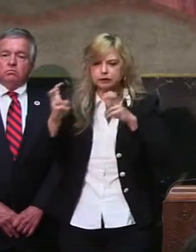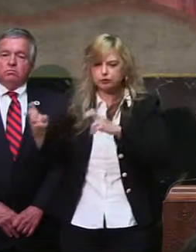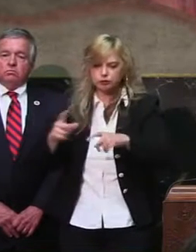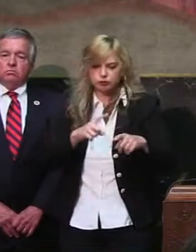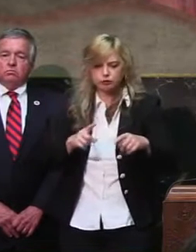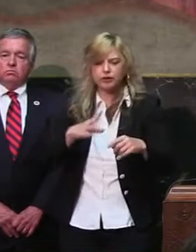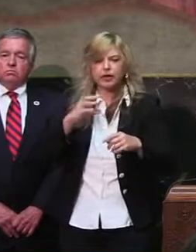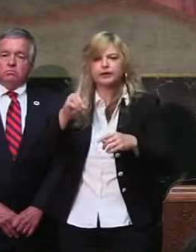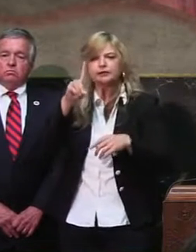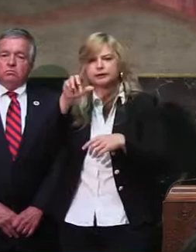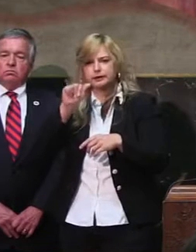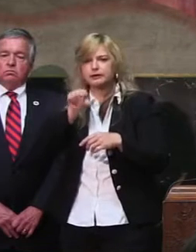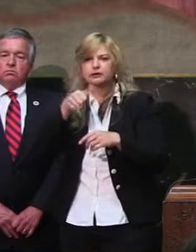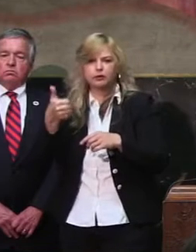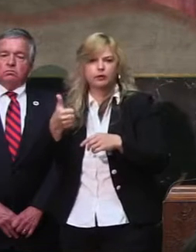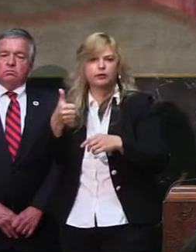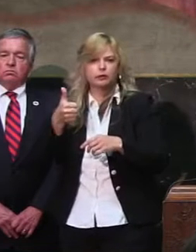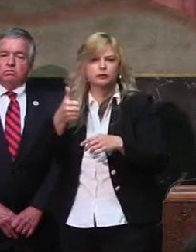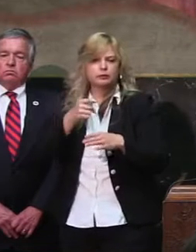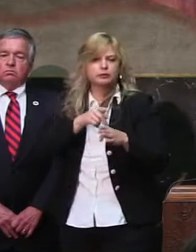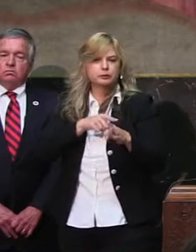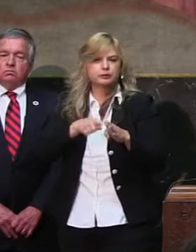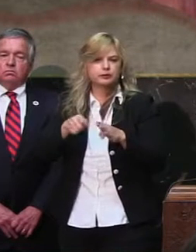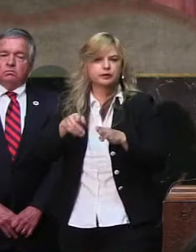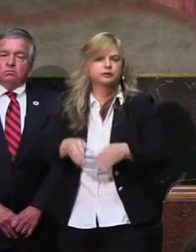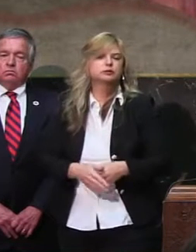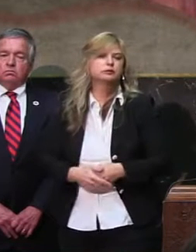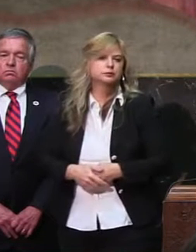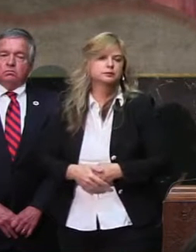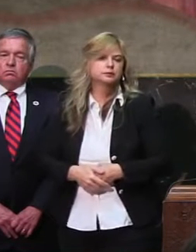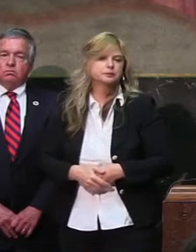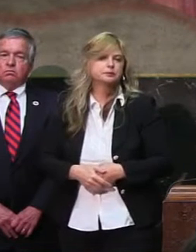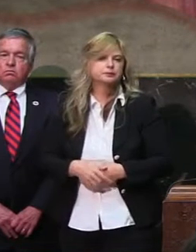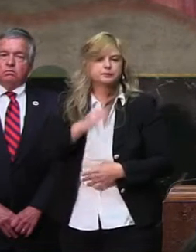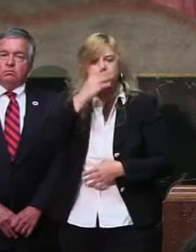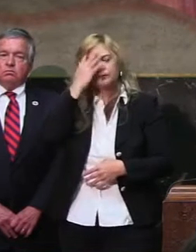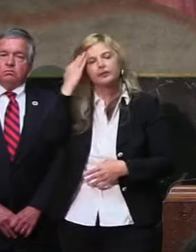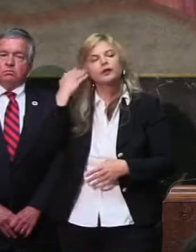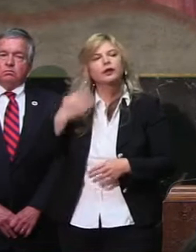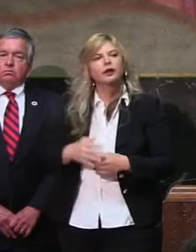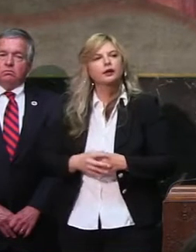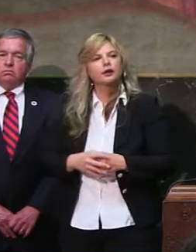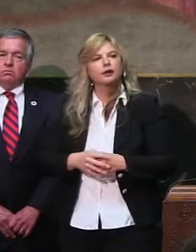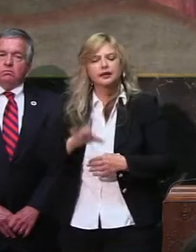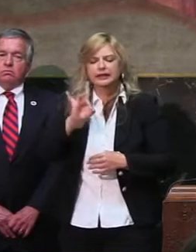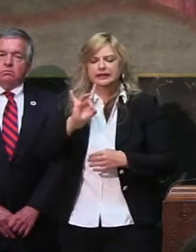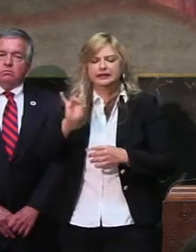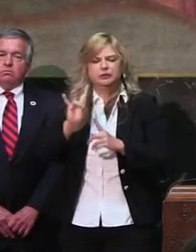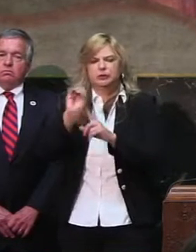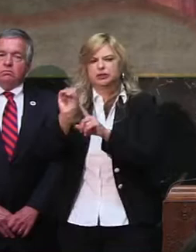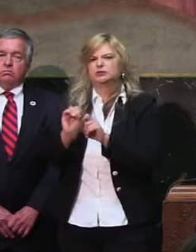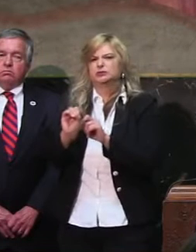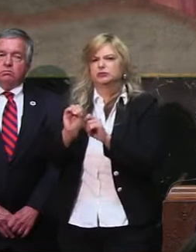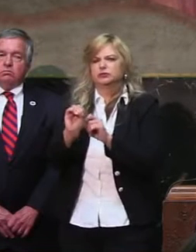professionals. 87% is a huge